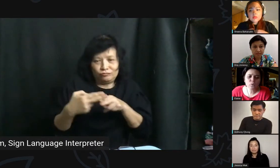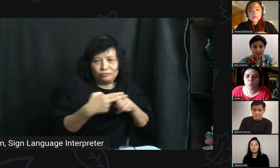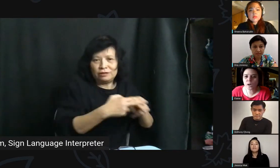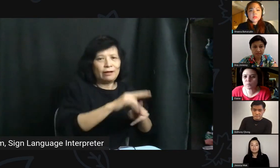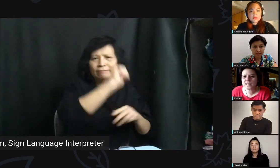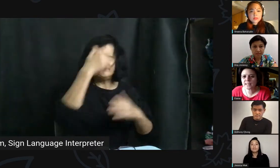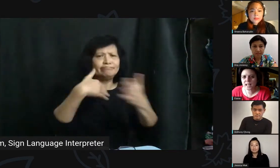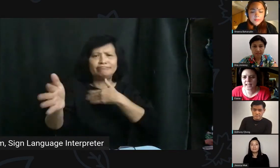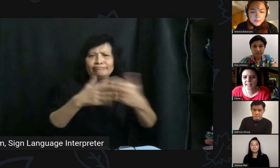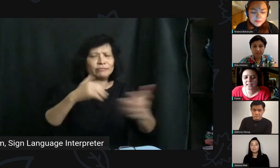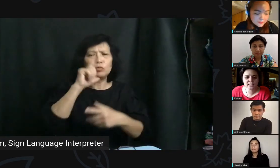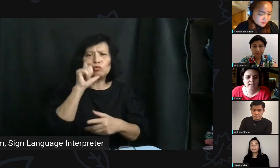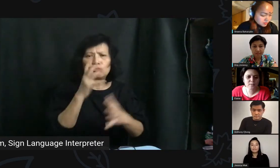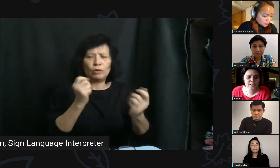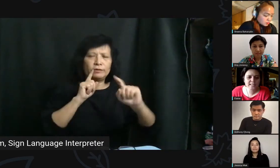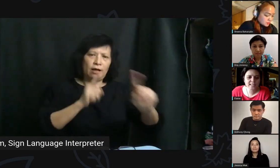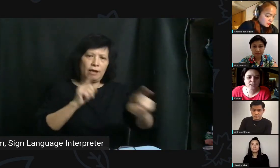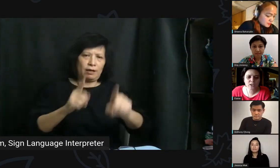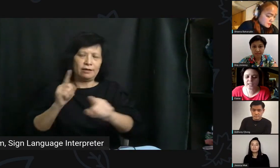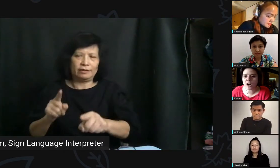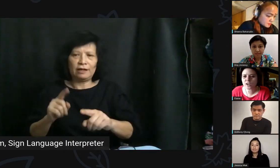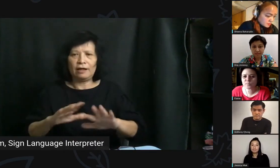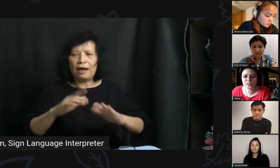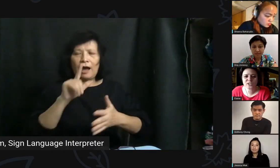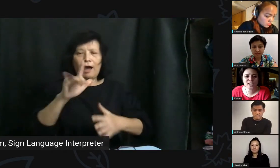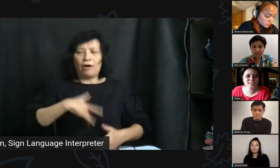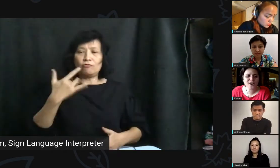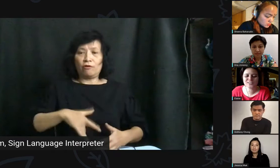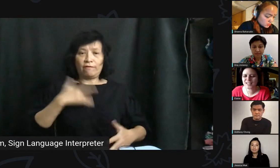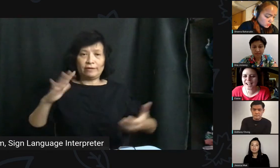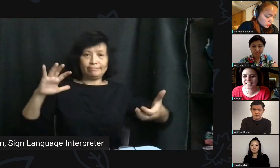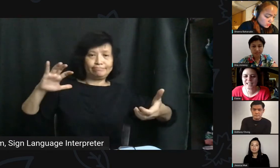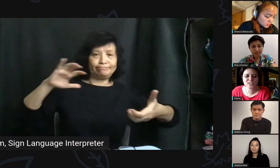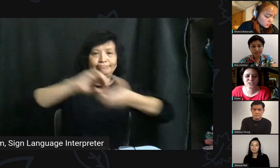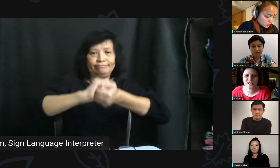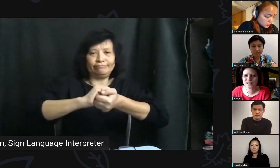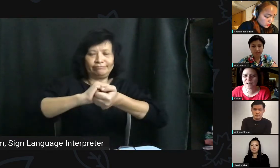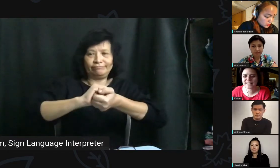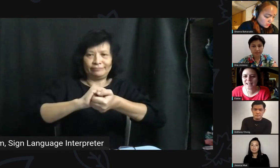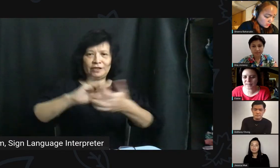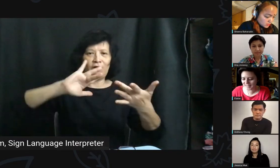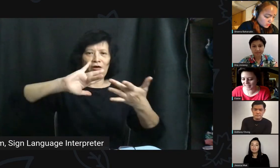What was it like collaborating on an arts project online during the pandemic?